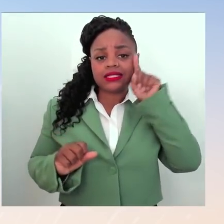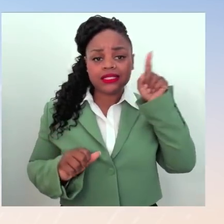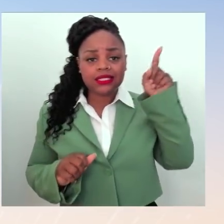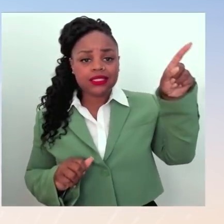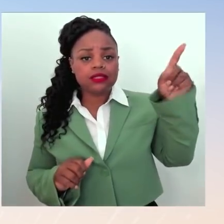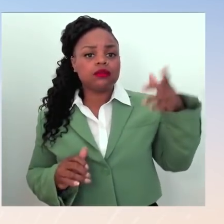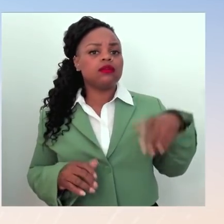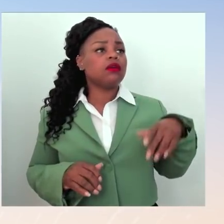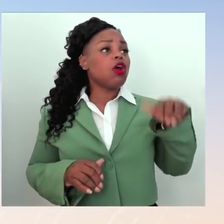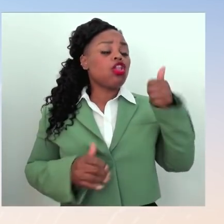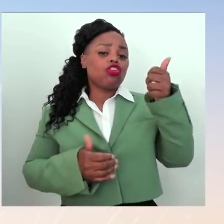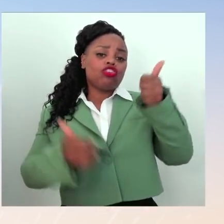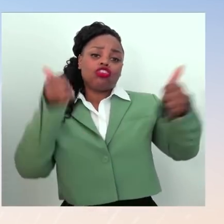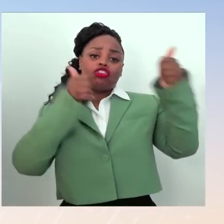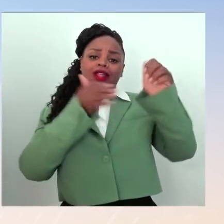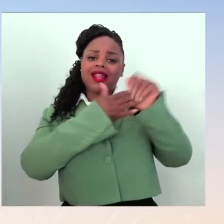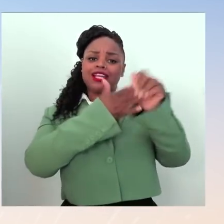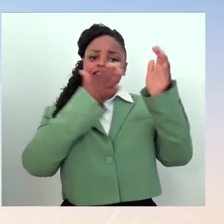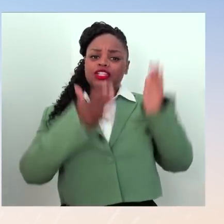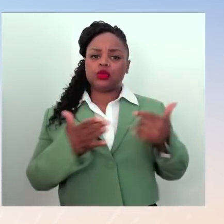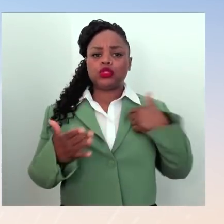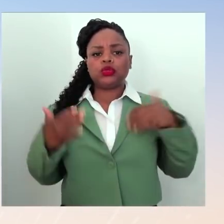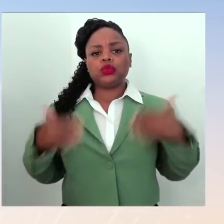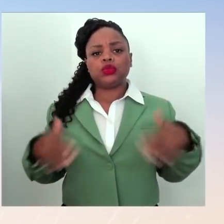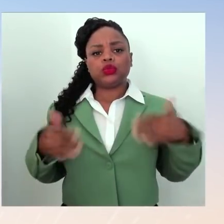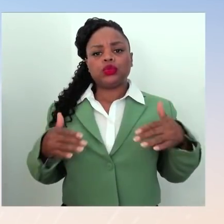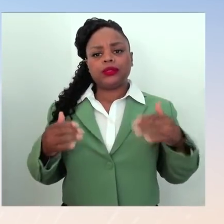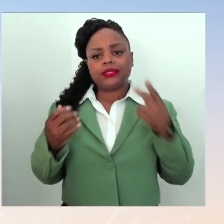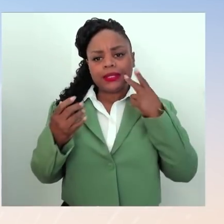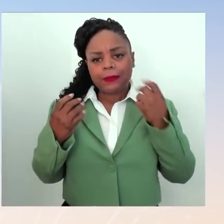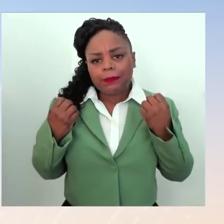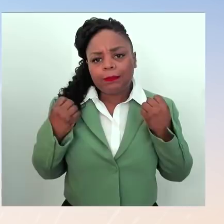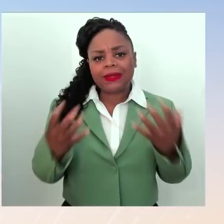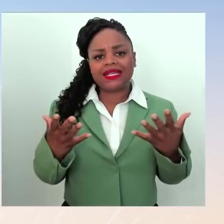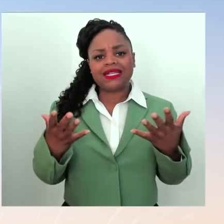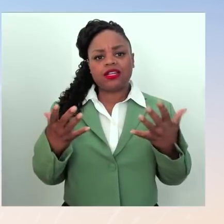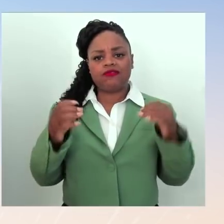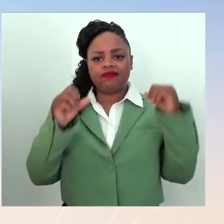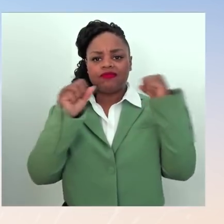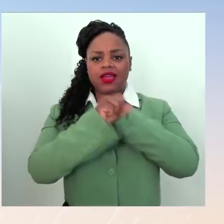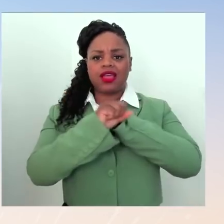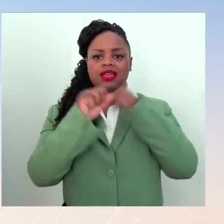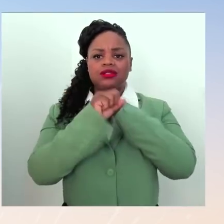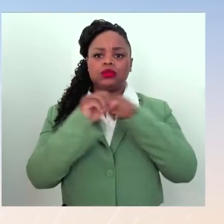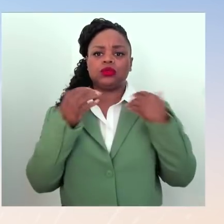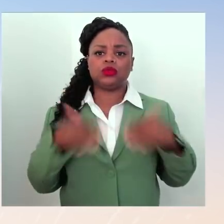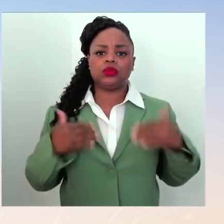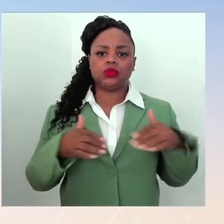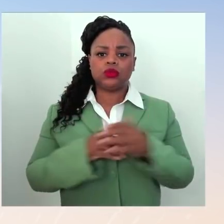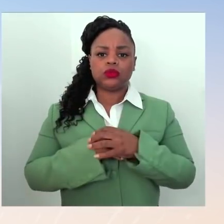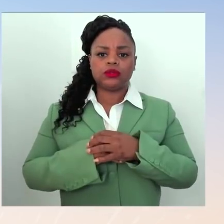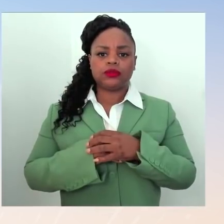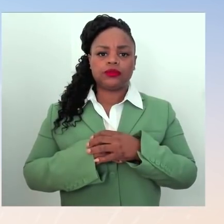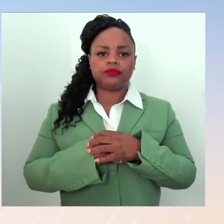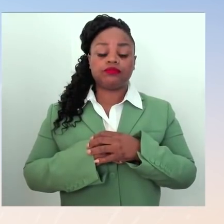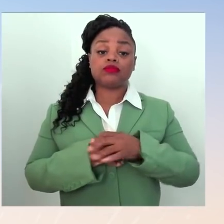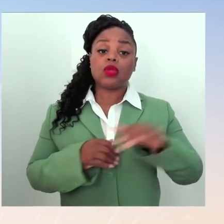I think it's also true that the world needs to be prepared for a very long, difficult road ahead. While they are fighting bravely